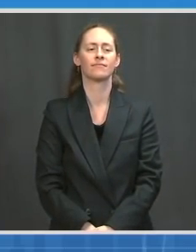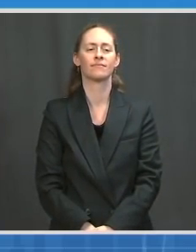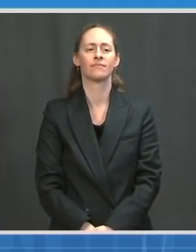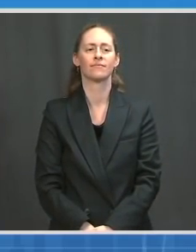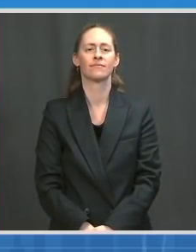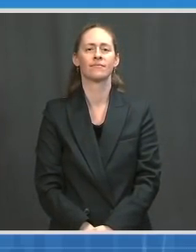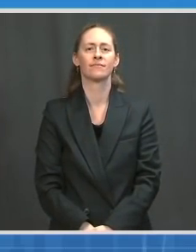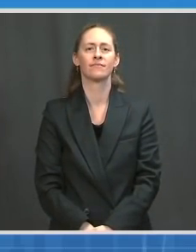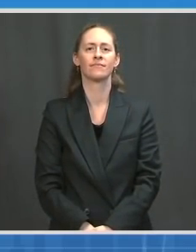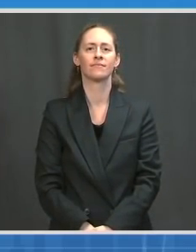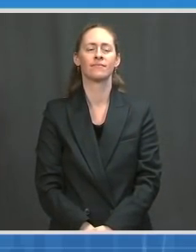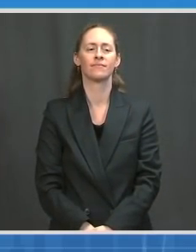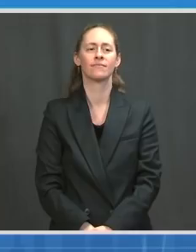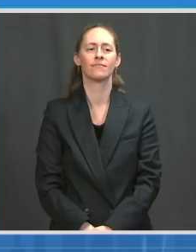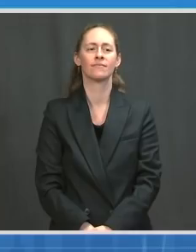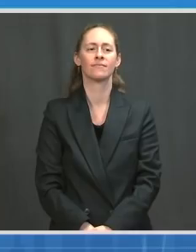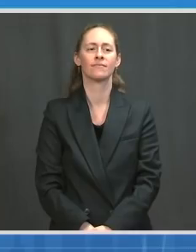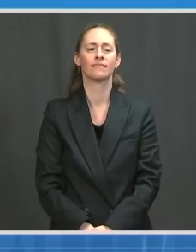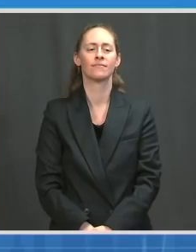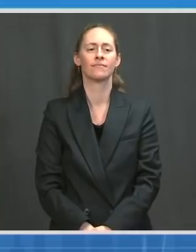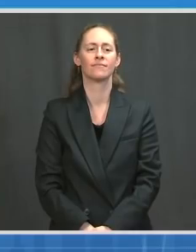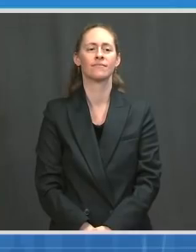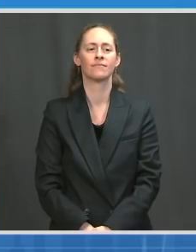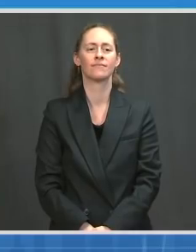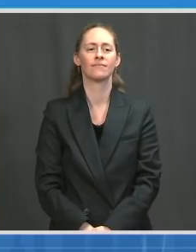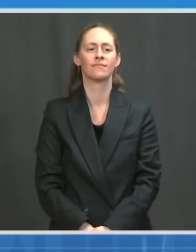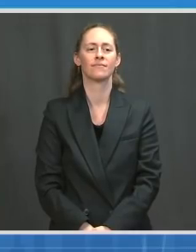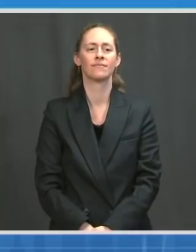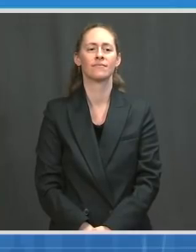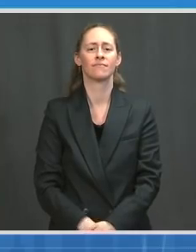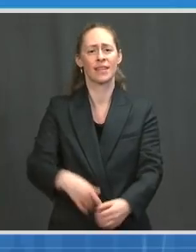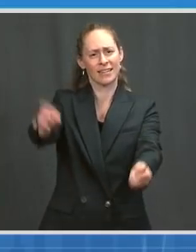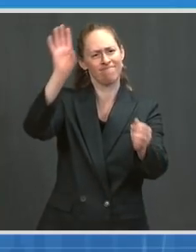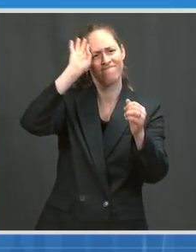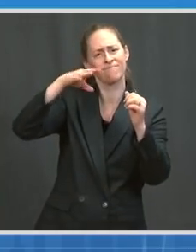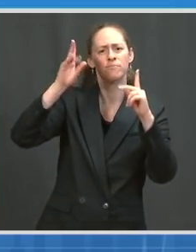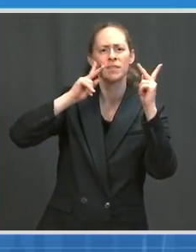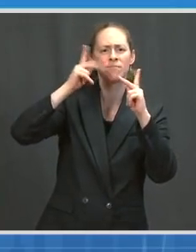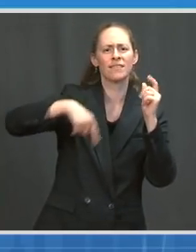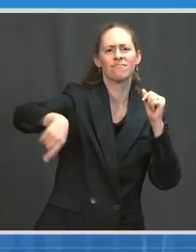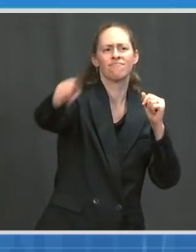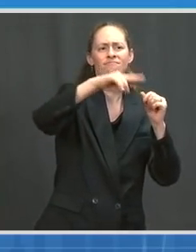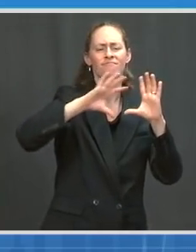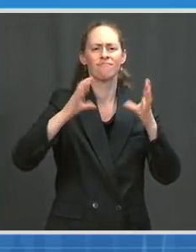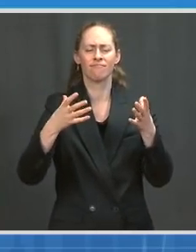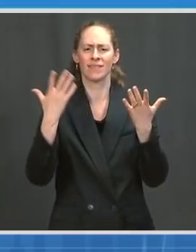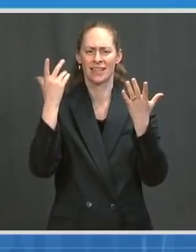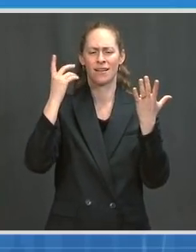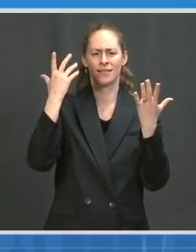Getting the facts they need and their questions answered so they know they are taking a safe and effective vaccine.